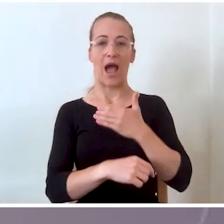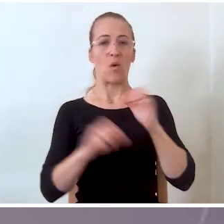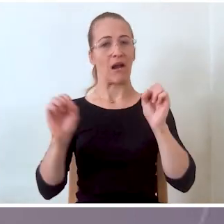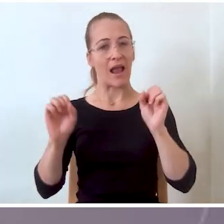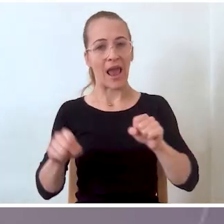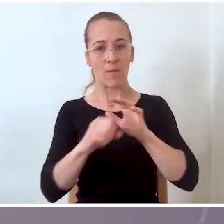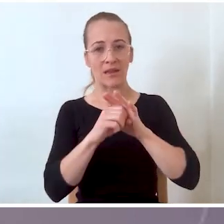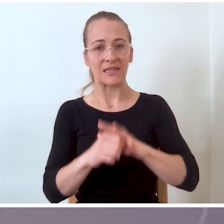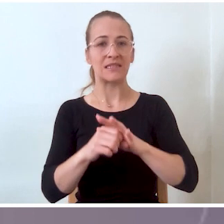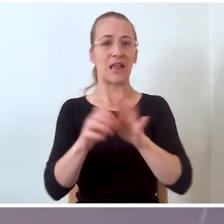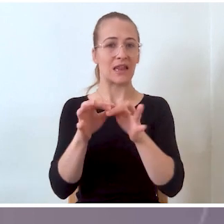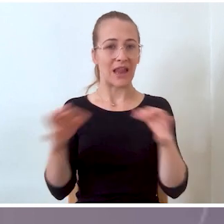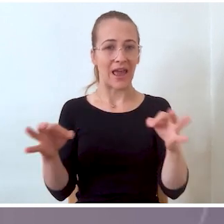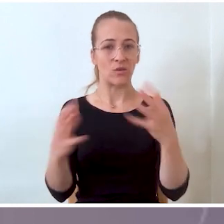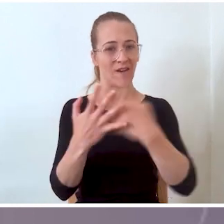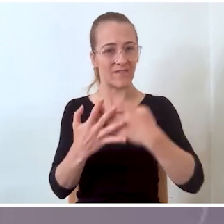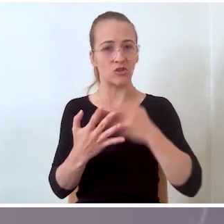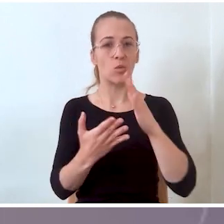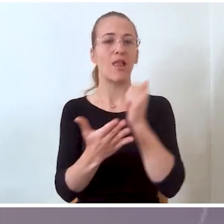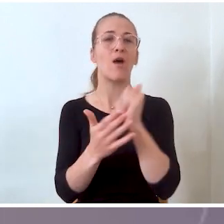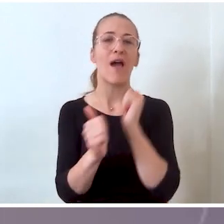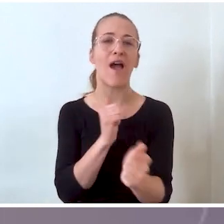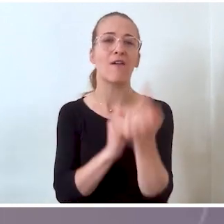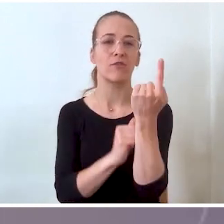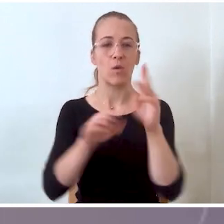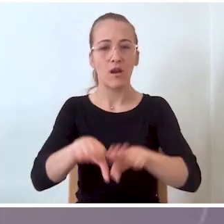will help everybody in opening inclusive language.